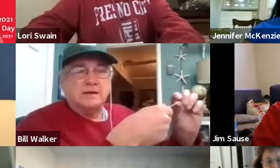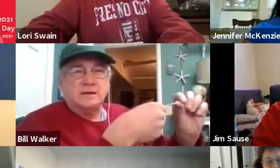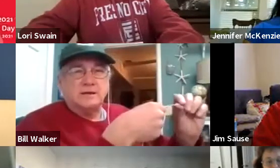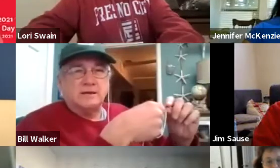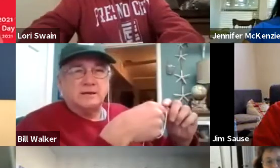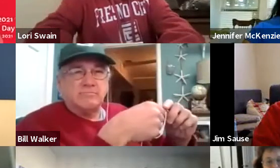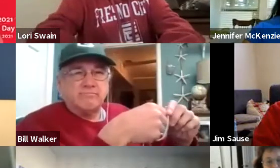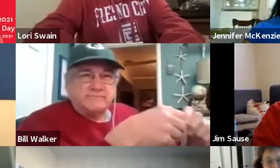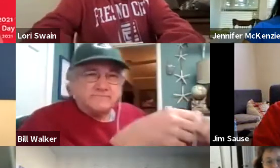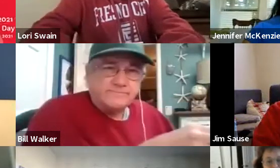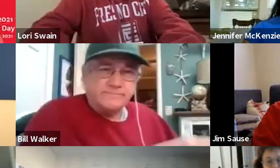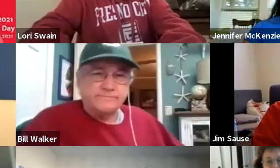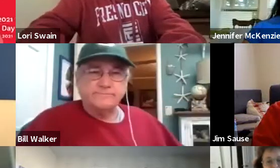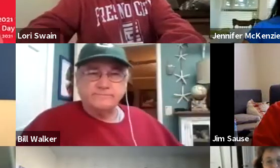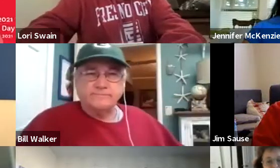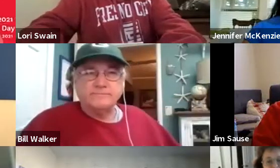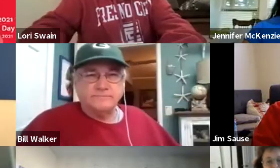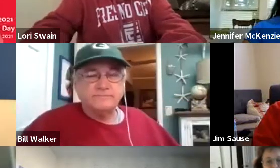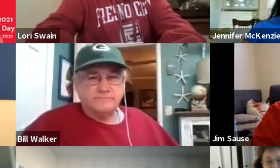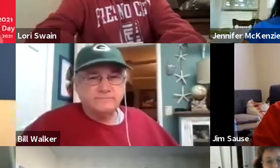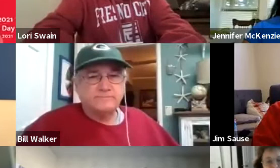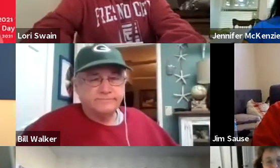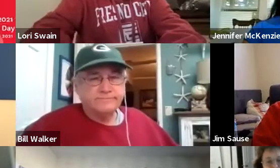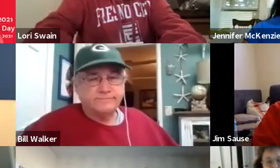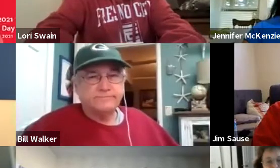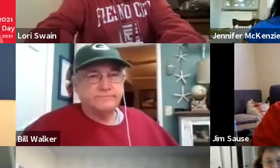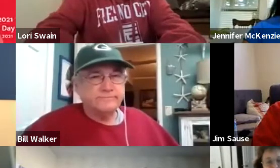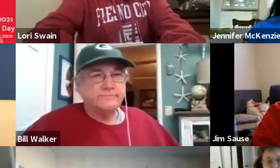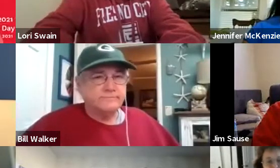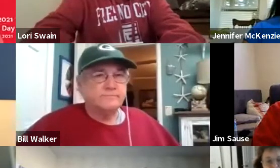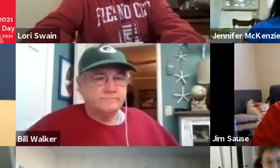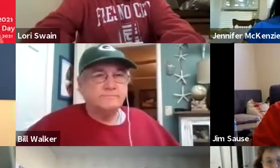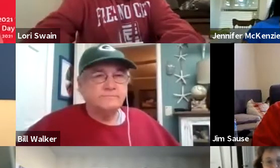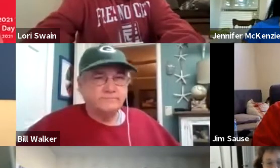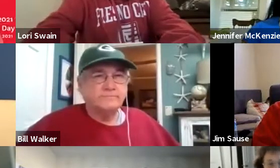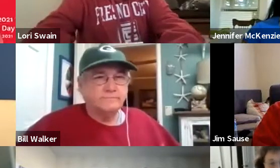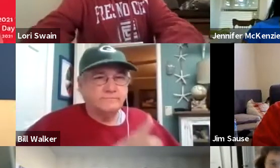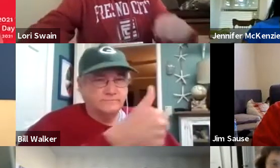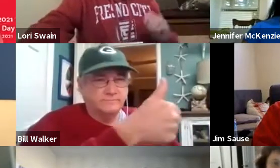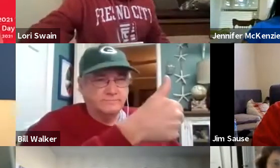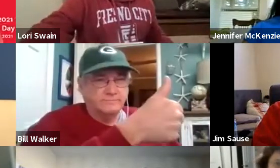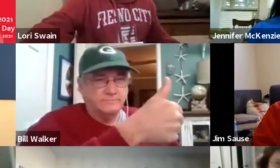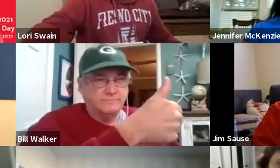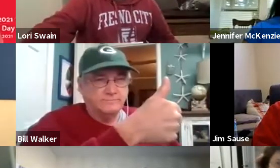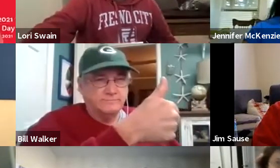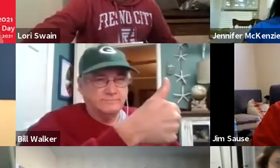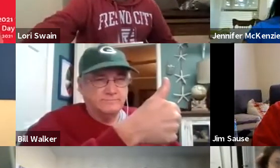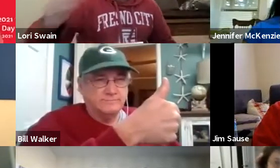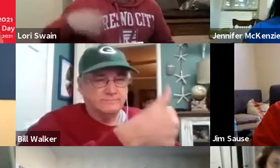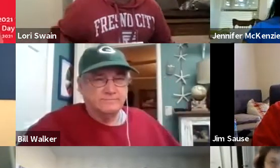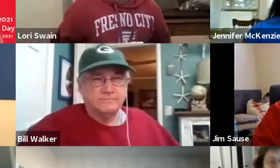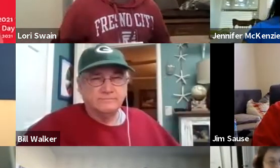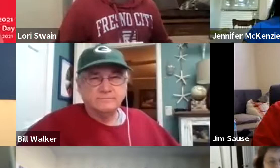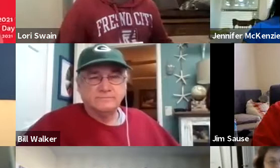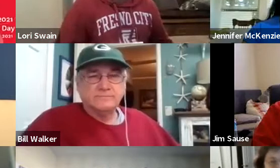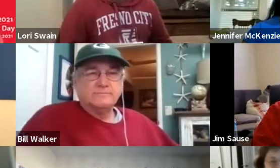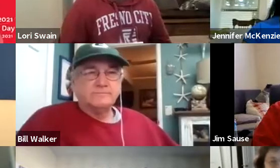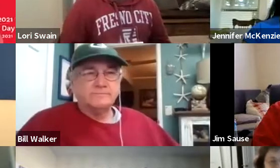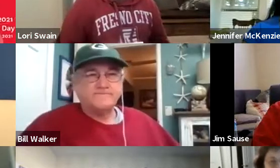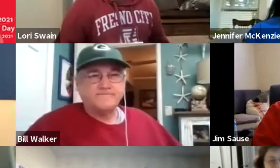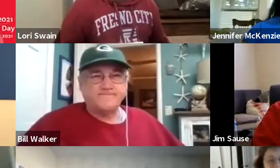in regard to Guided Pathways if we didn't have Laurie because she's kind of the one that brought me into and introduced me to